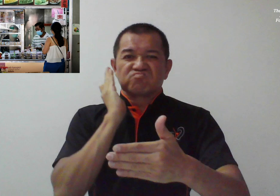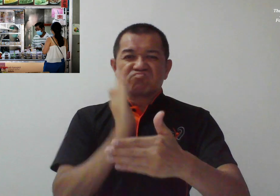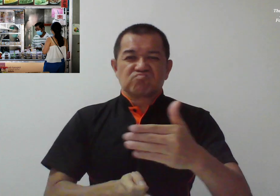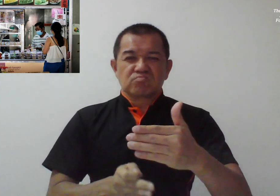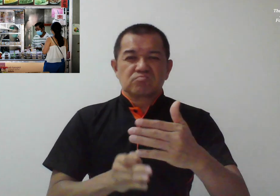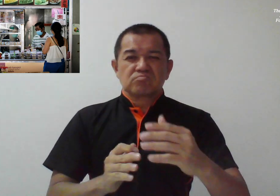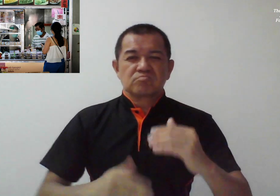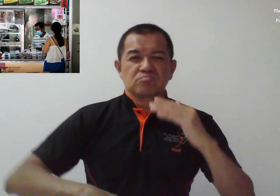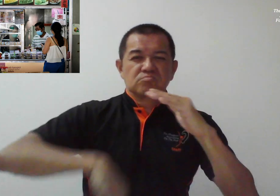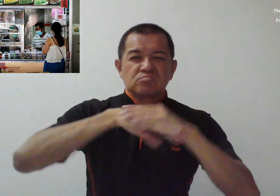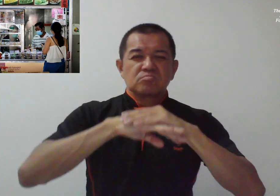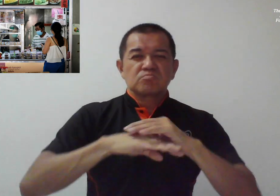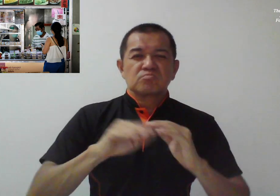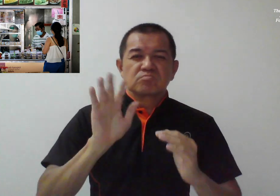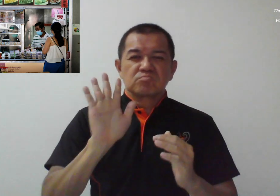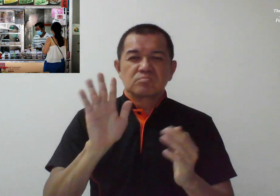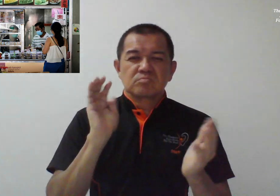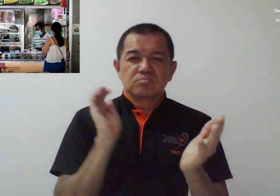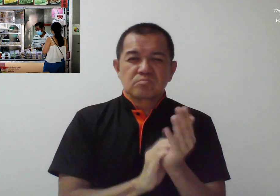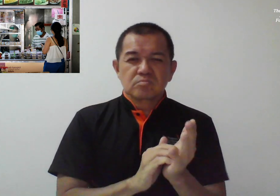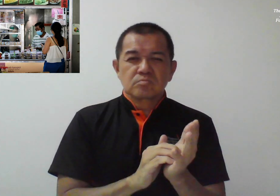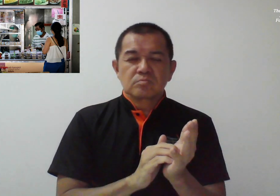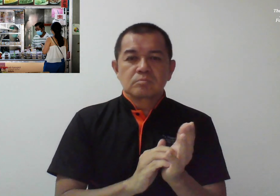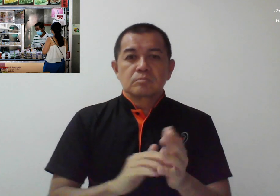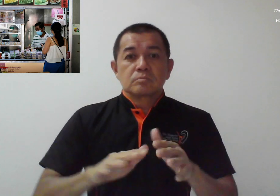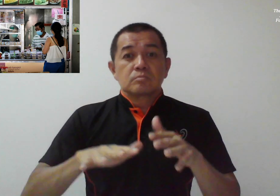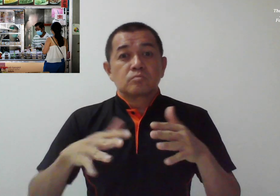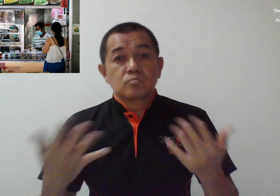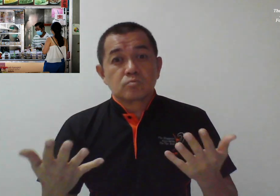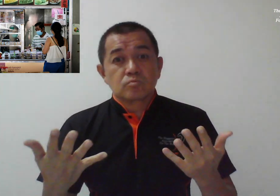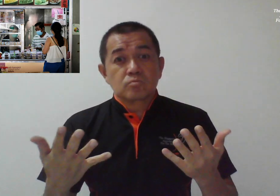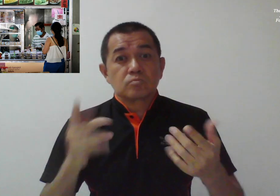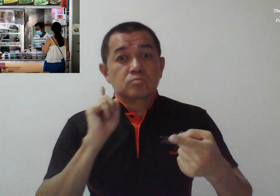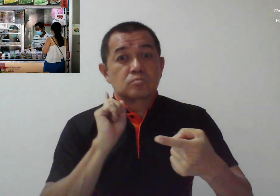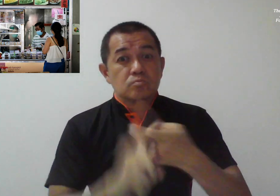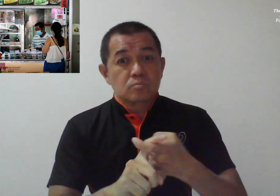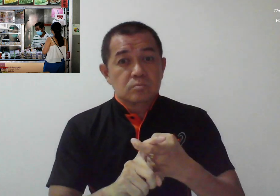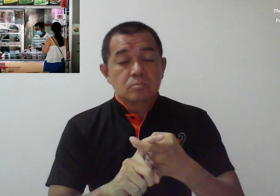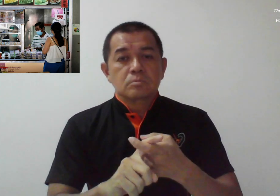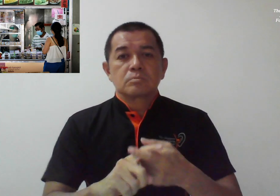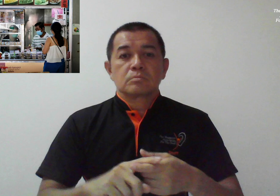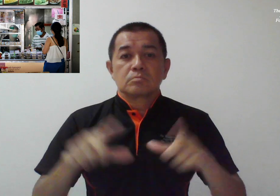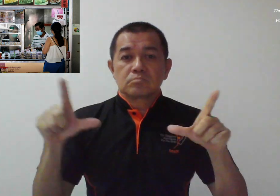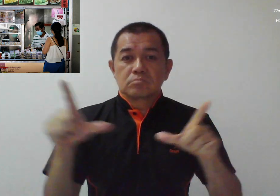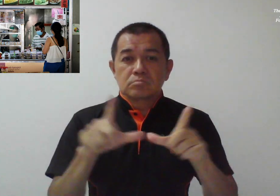be fined up to $5,000, have their licences